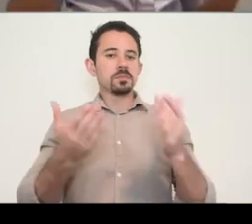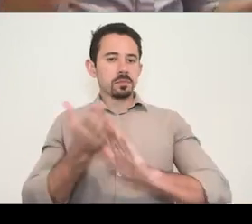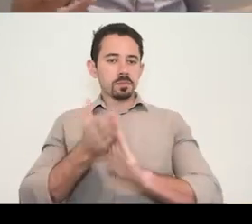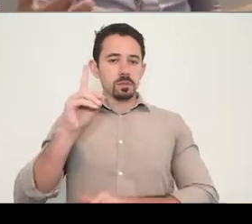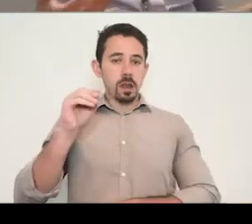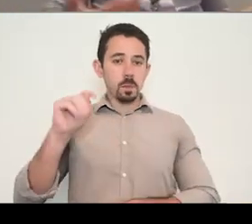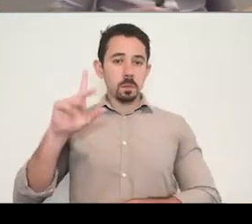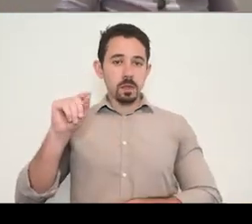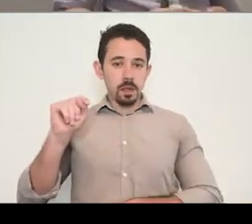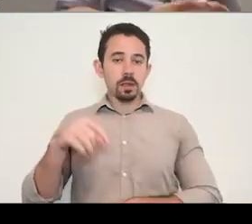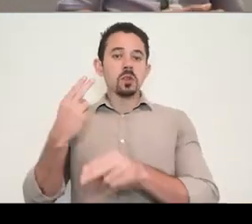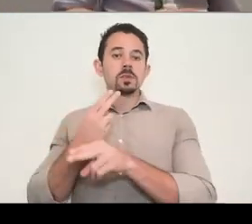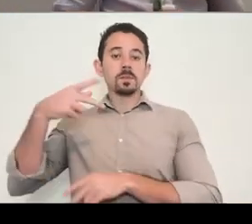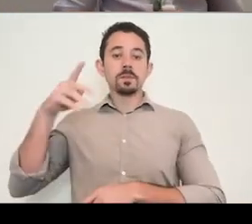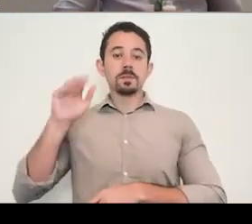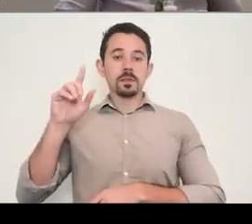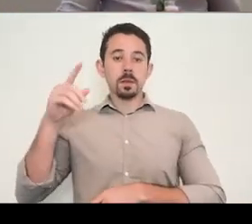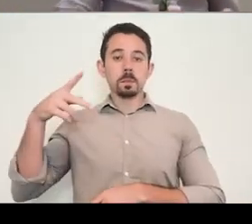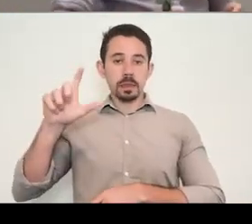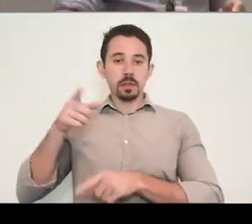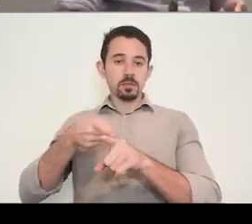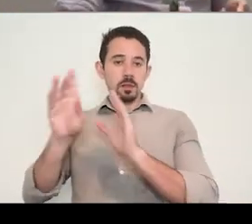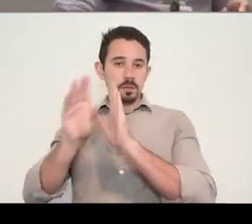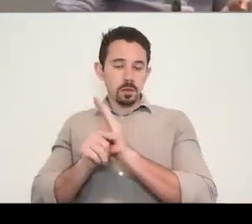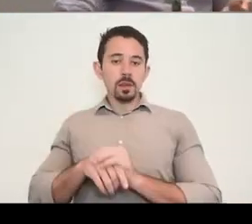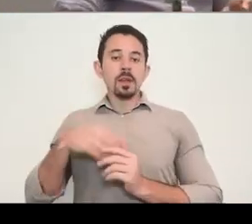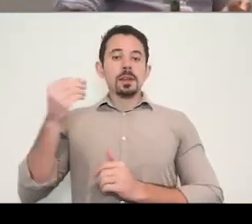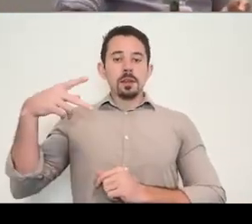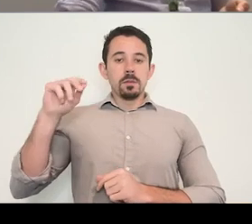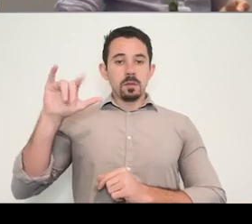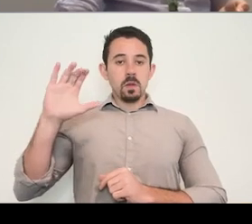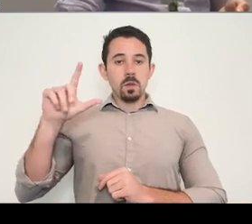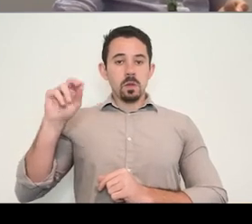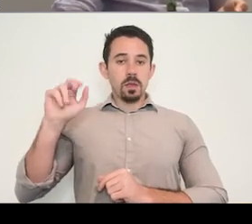To probe for this, I performed a dot blot using the pBAD Pel strain background and the polyclonal